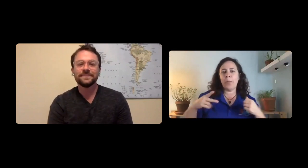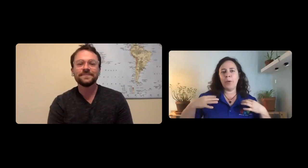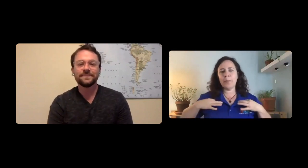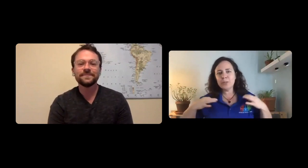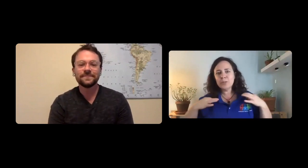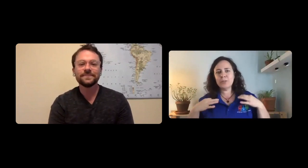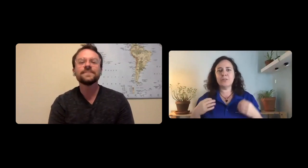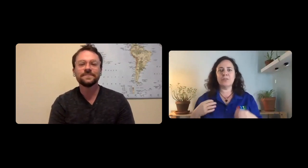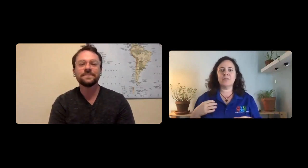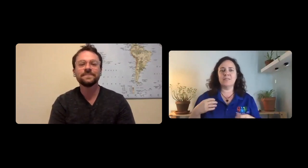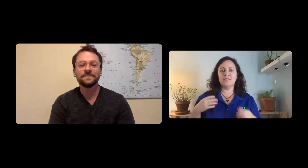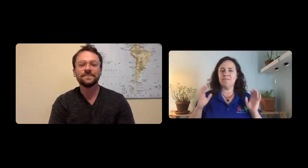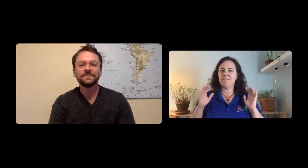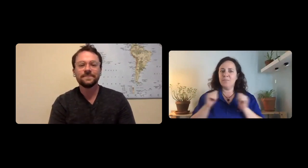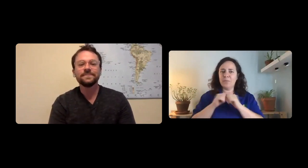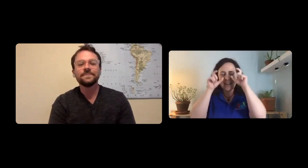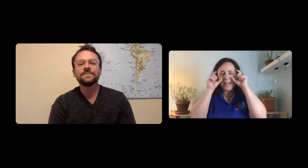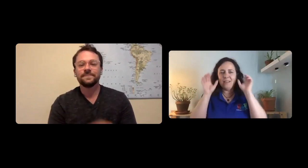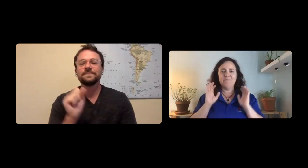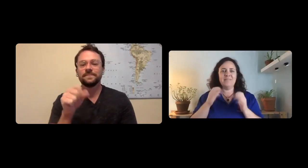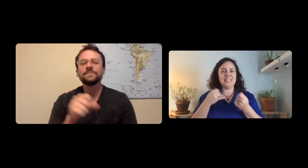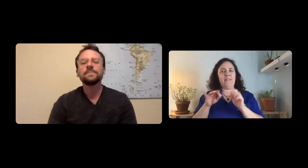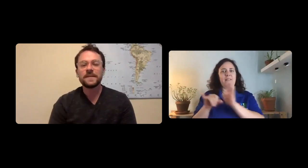I think that's totally appropriate.